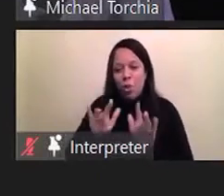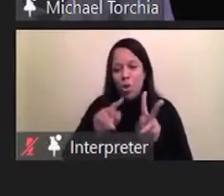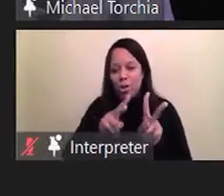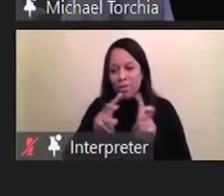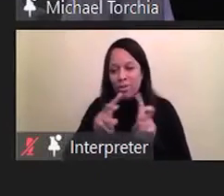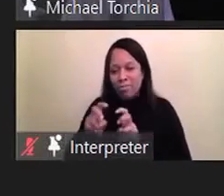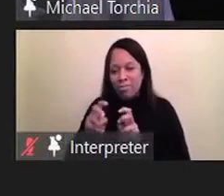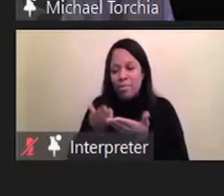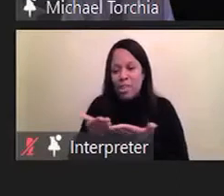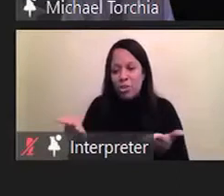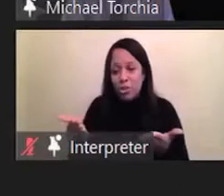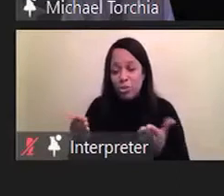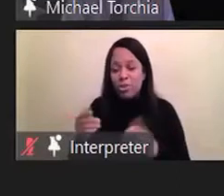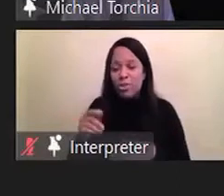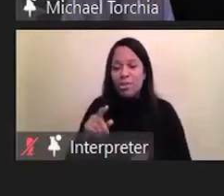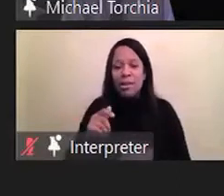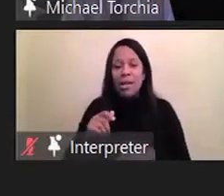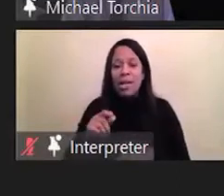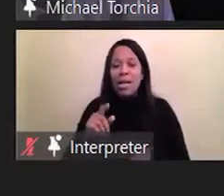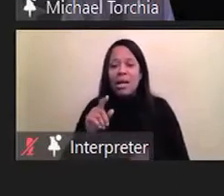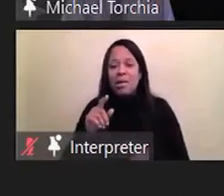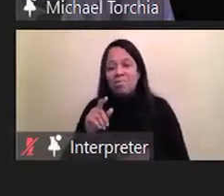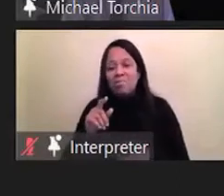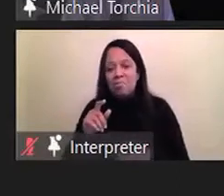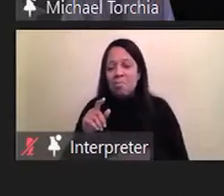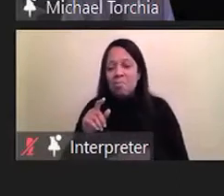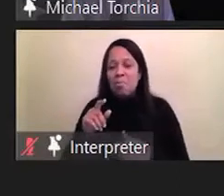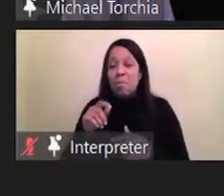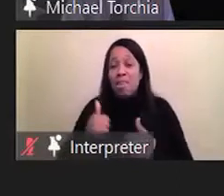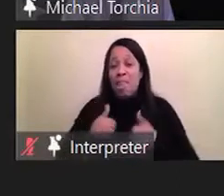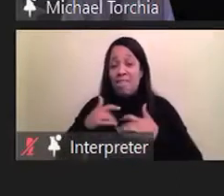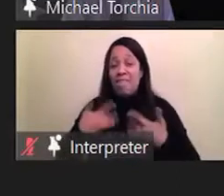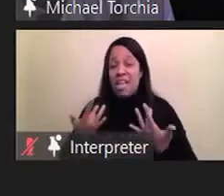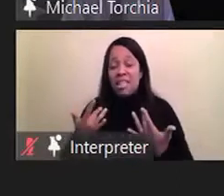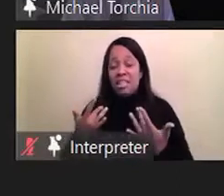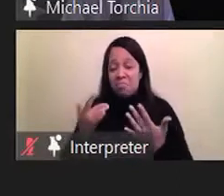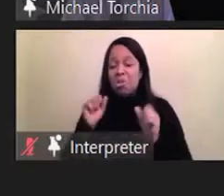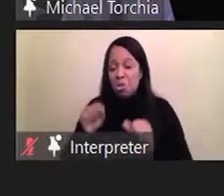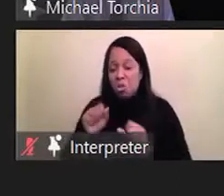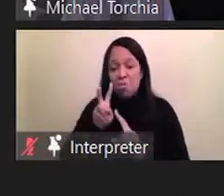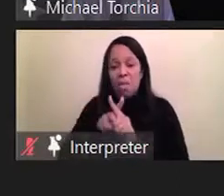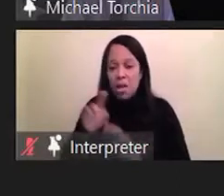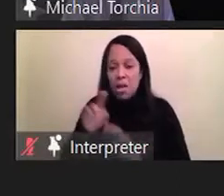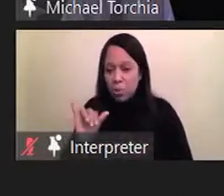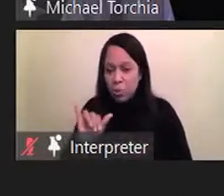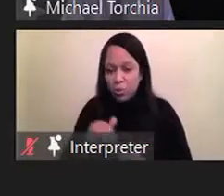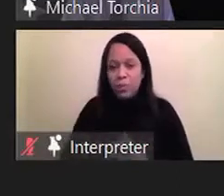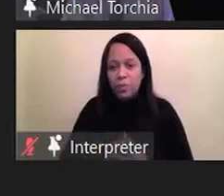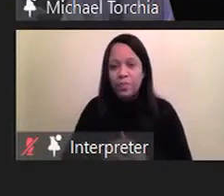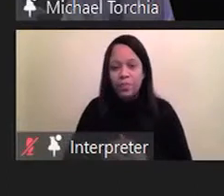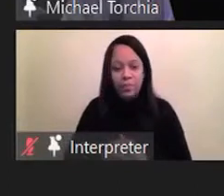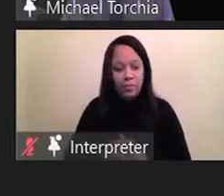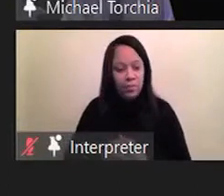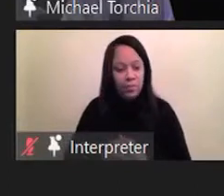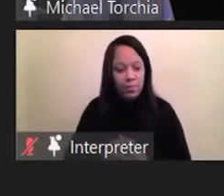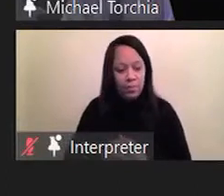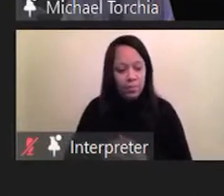But that doesn't mean that it can't be used for live events now.